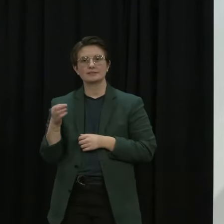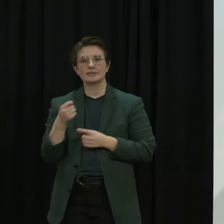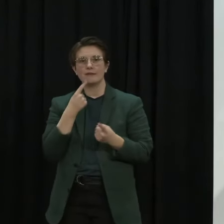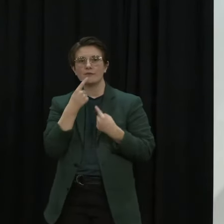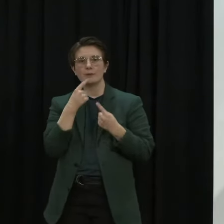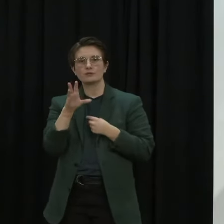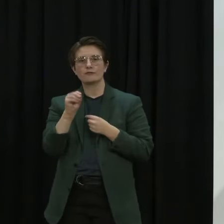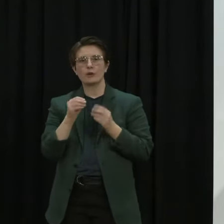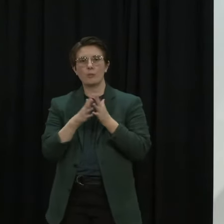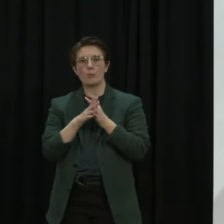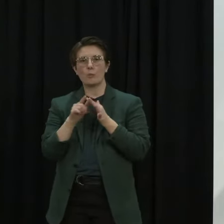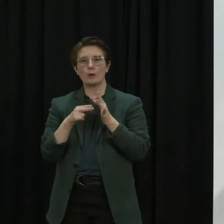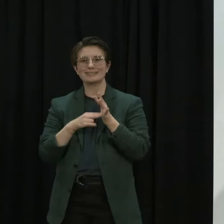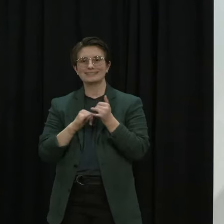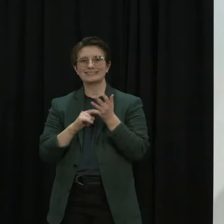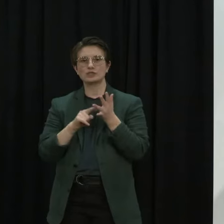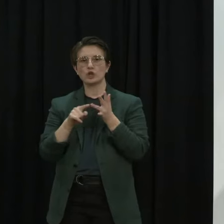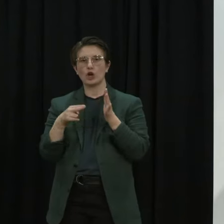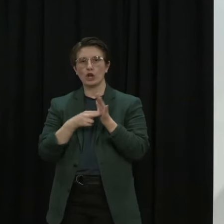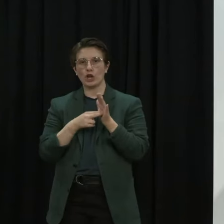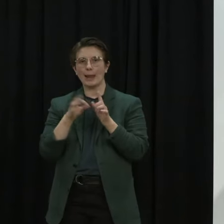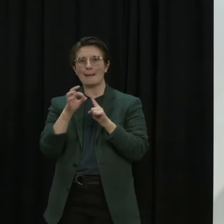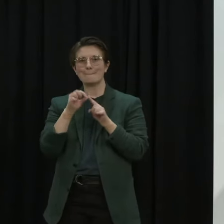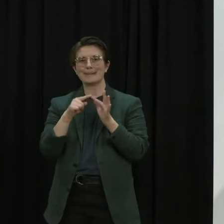deputy prime Minister Winston